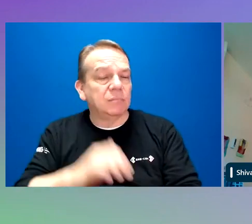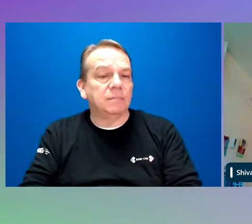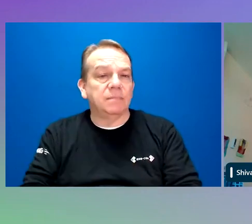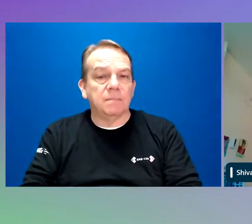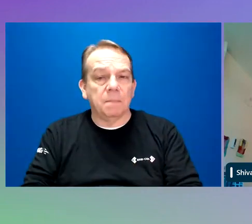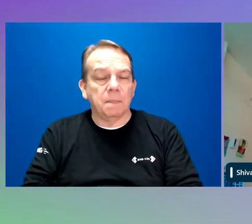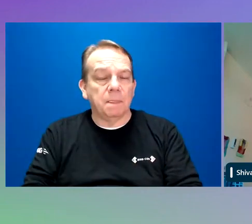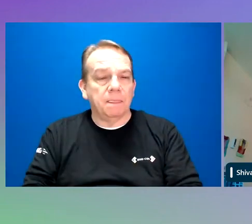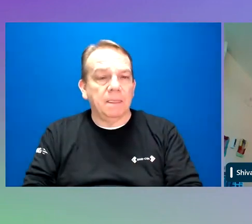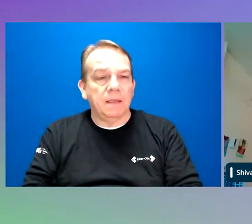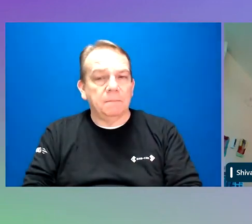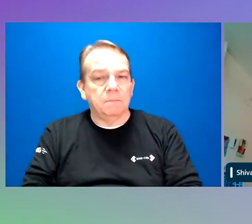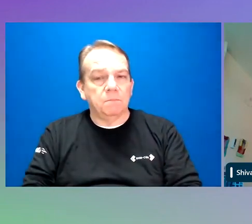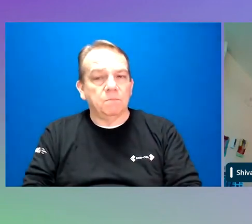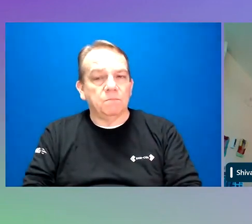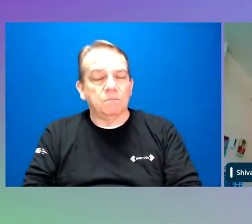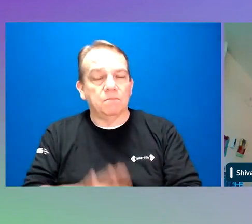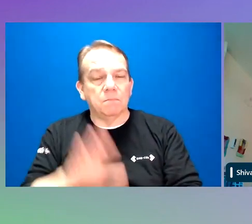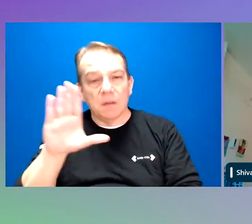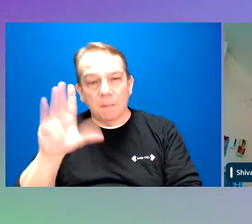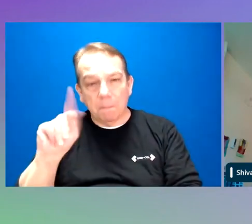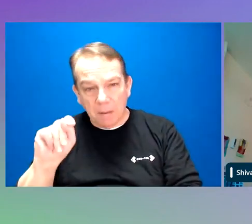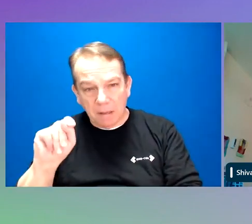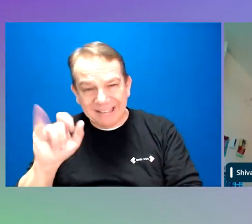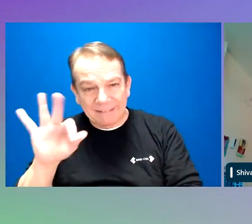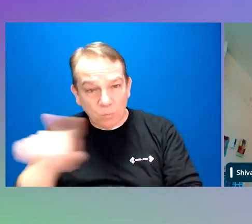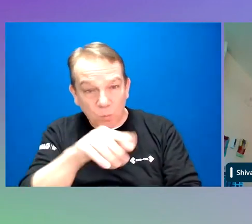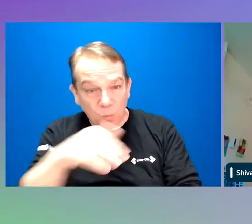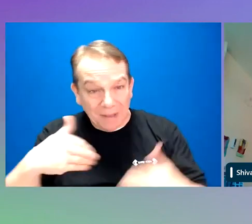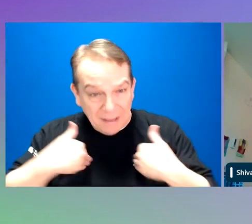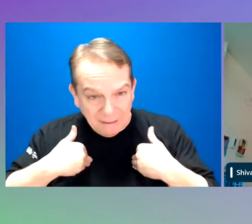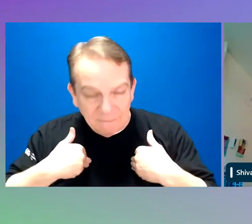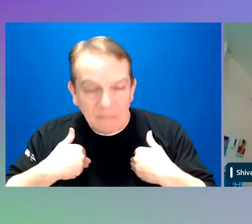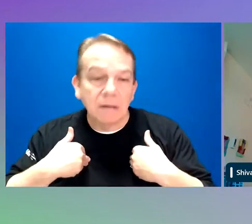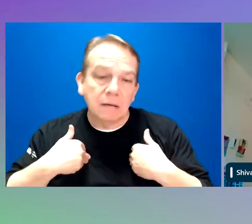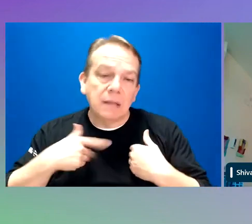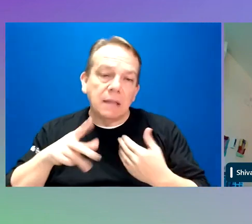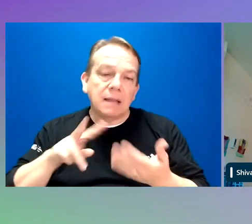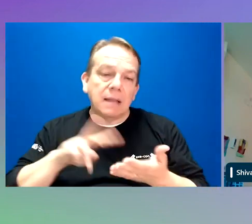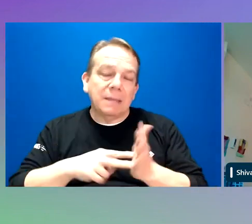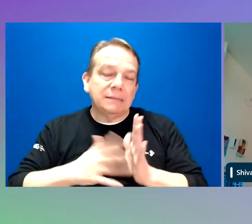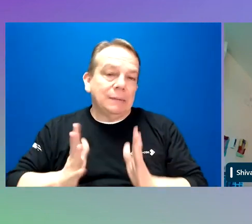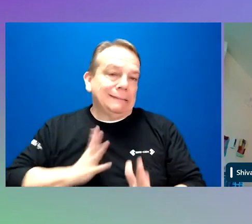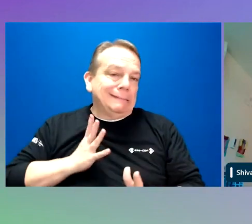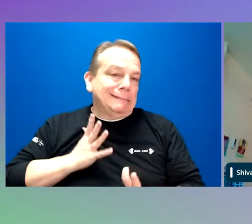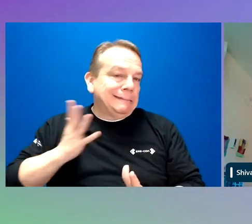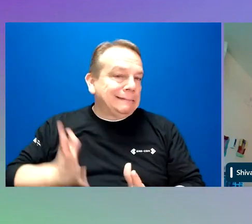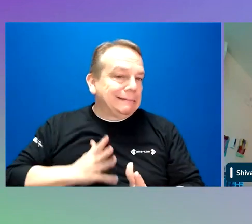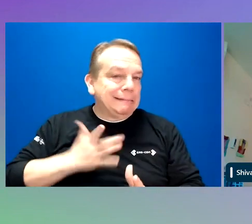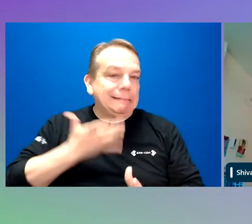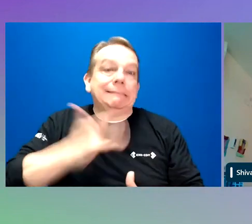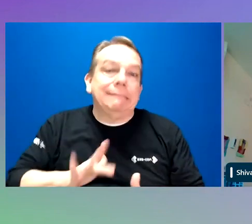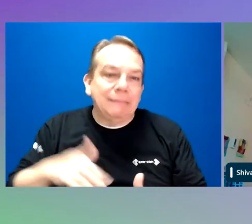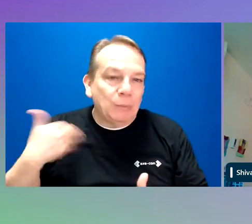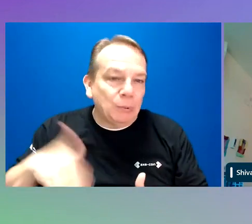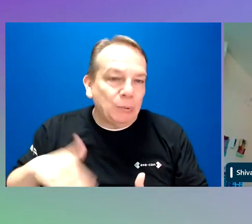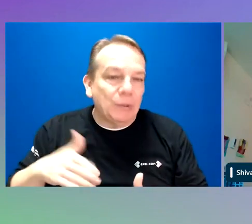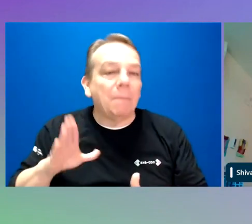have and this would be a luxury,